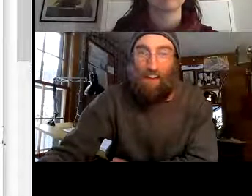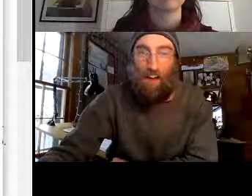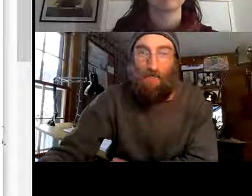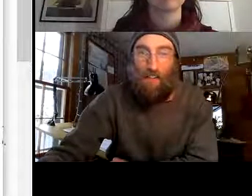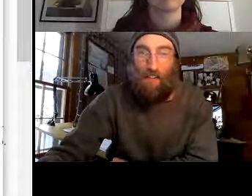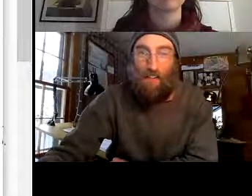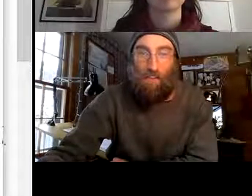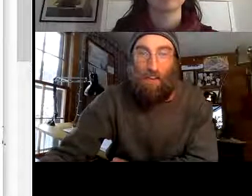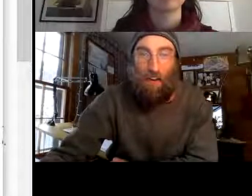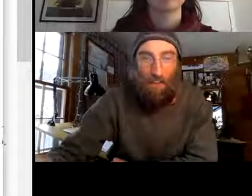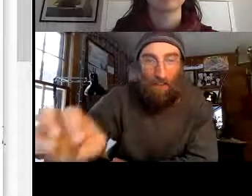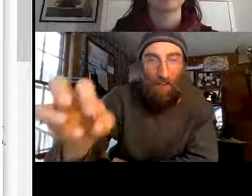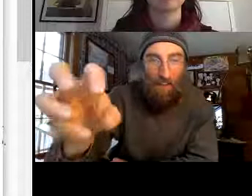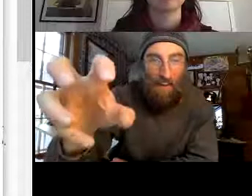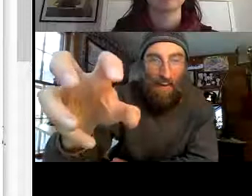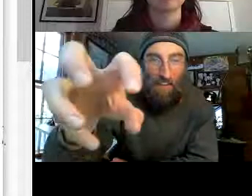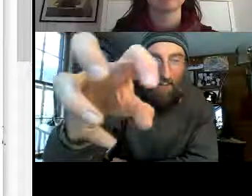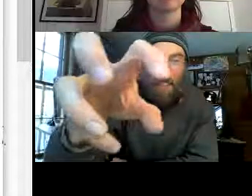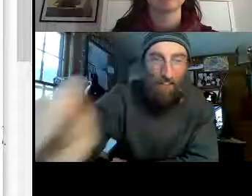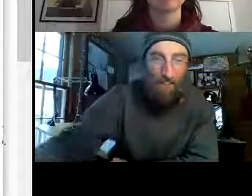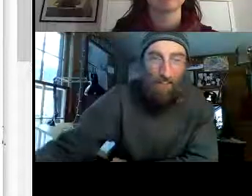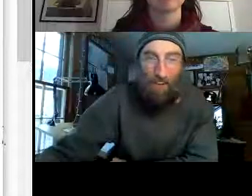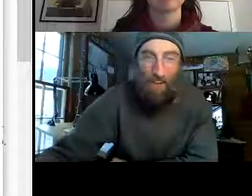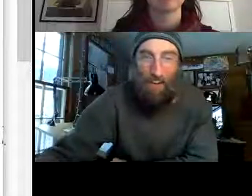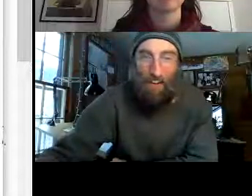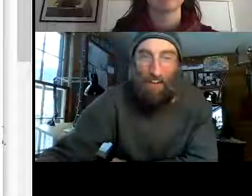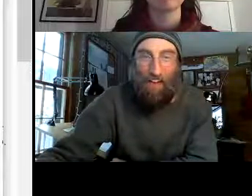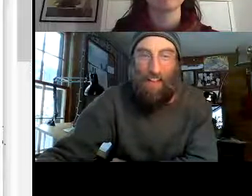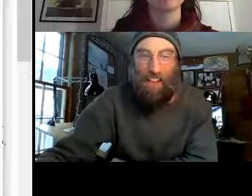And the lot falls too. I like the crooked hand reaching for a straw, I think